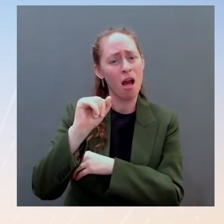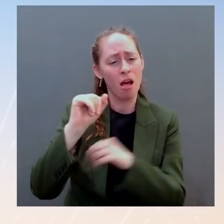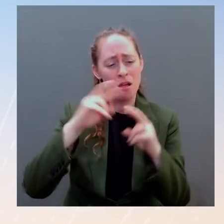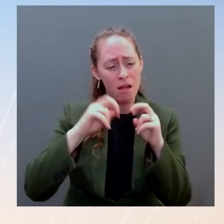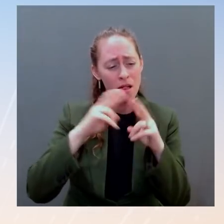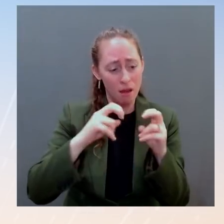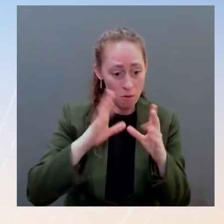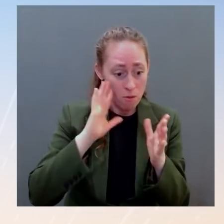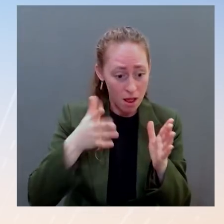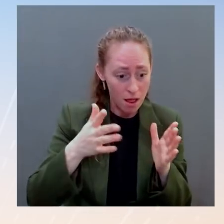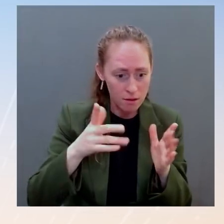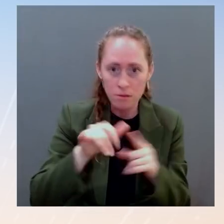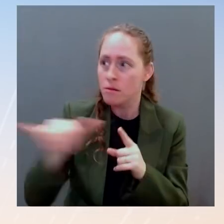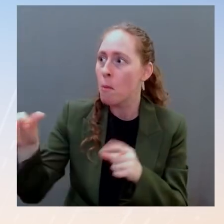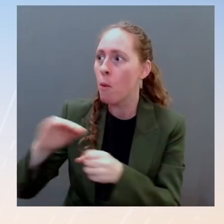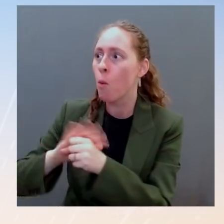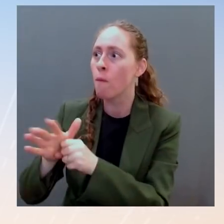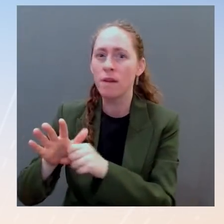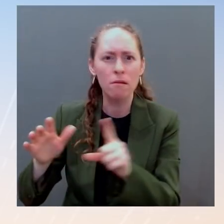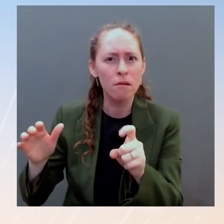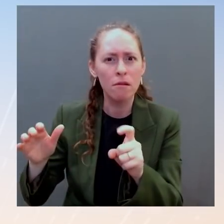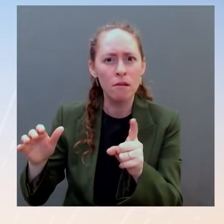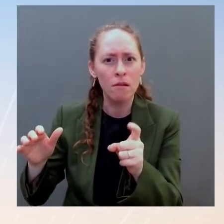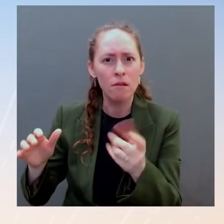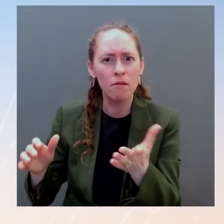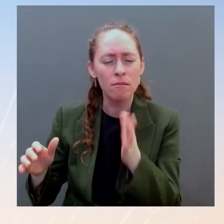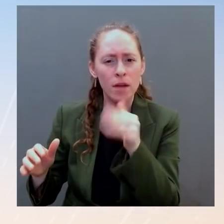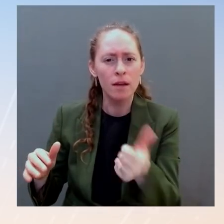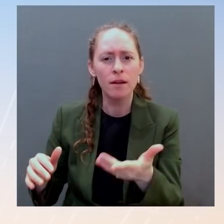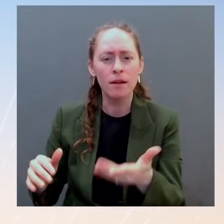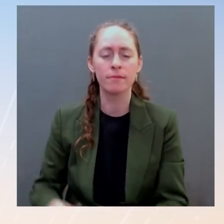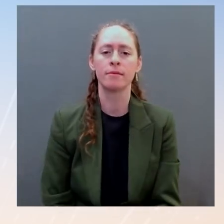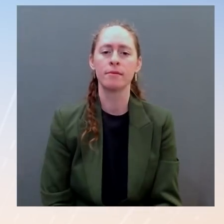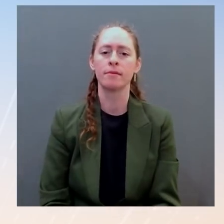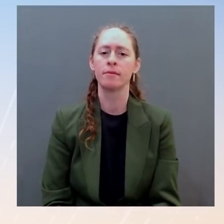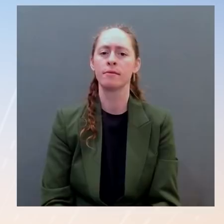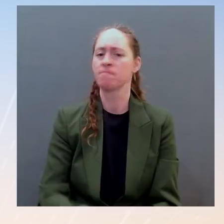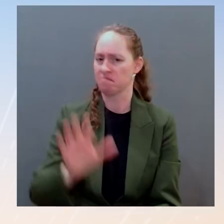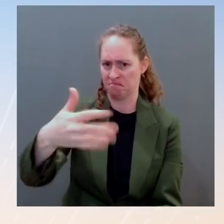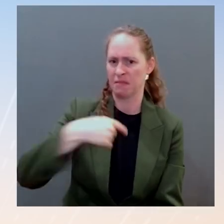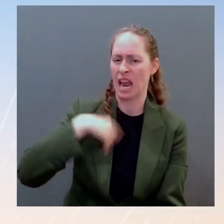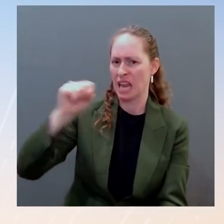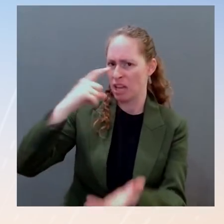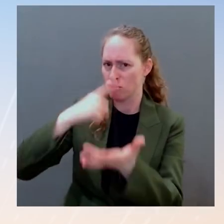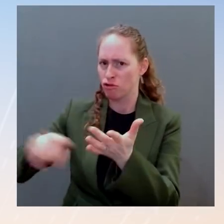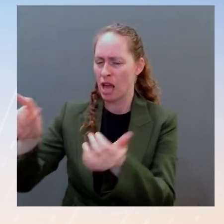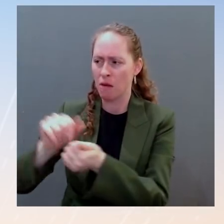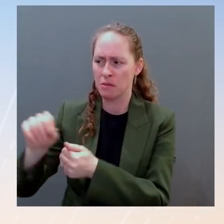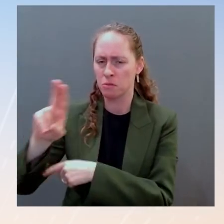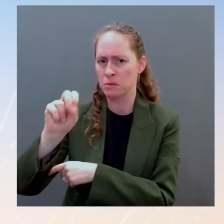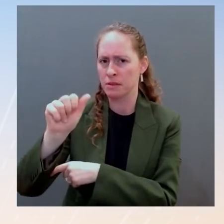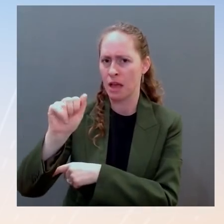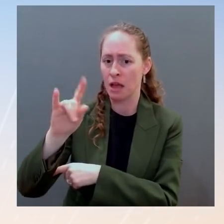I can see if there's anything more from USAID. Go ahead. The Press: On the coronavirus -- The Press: On the TPS, I know the administration